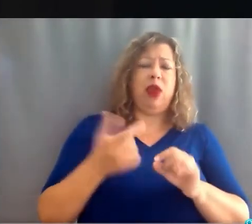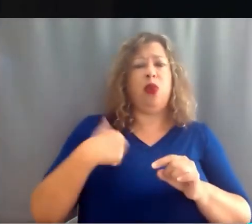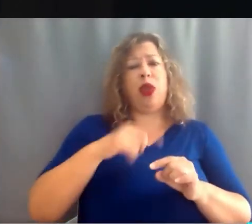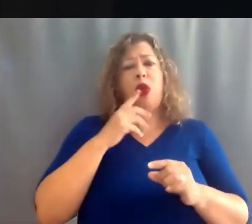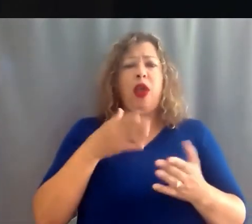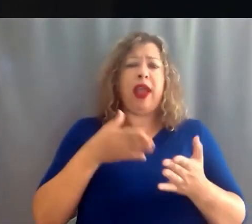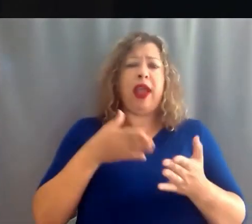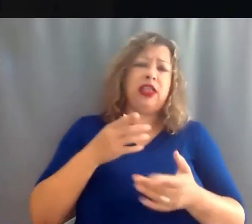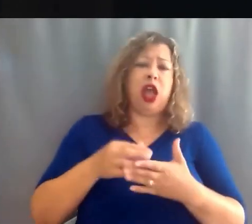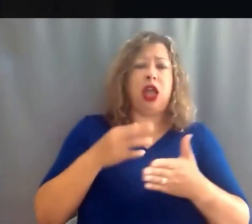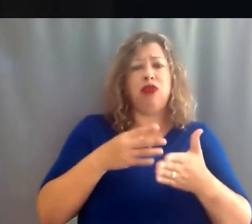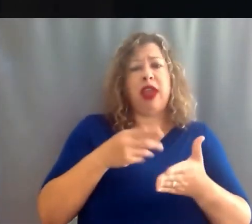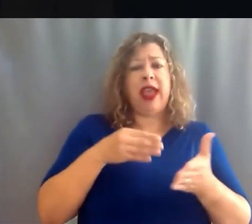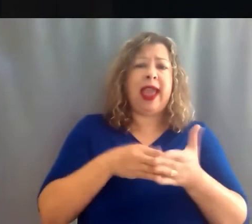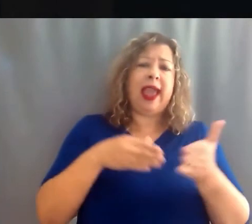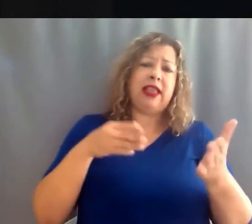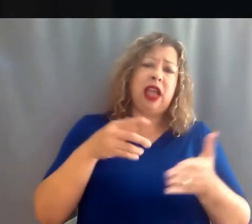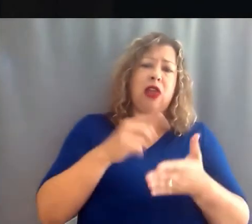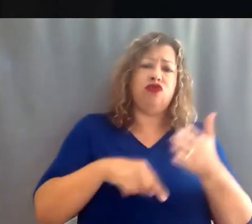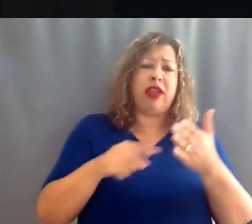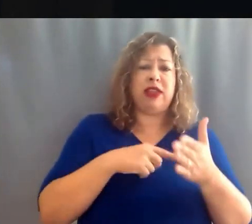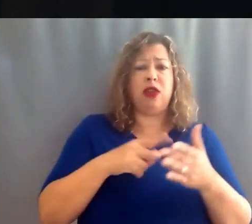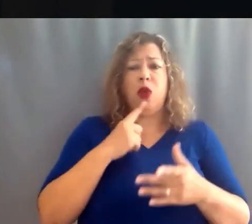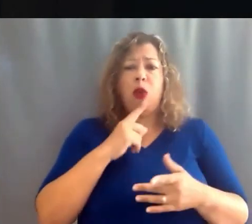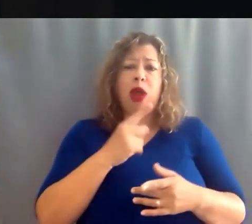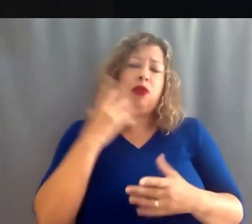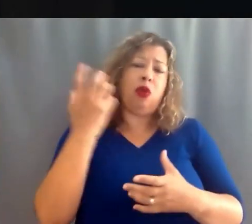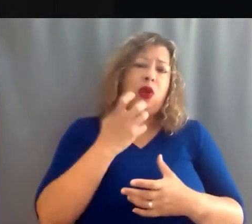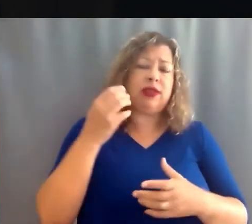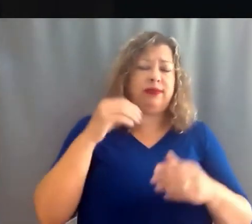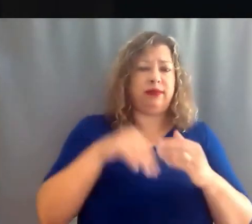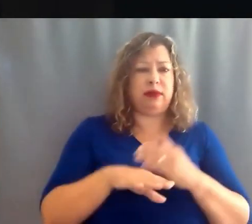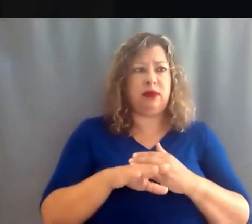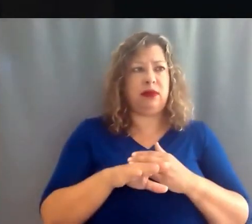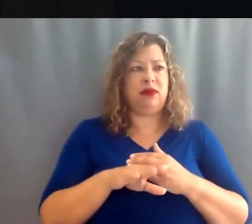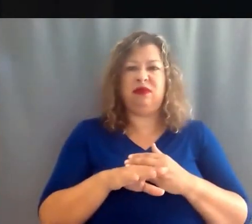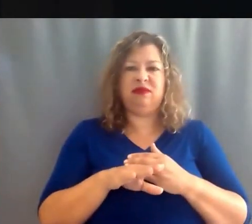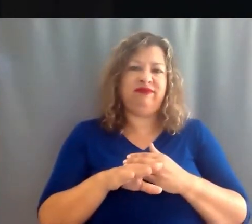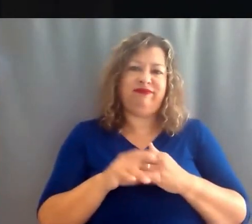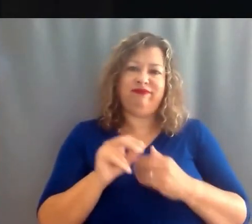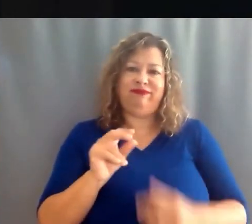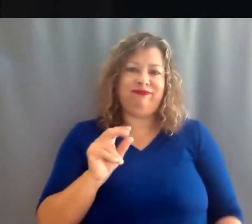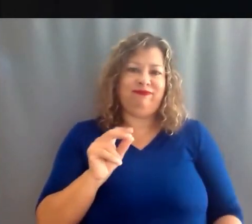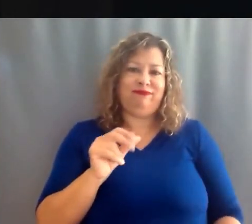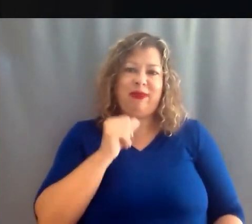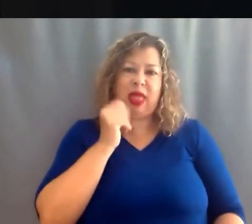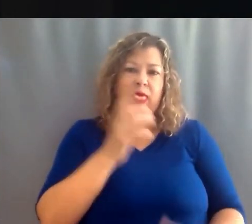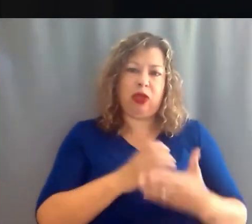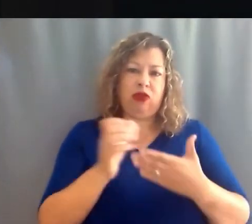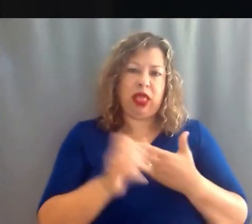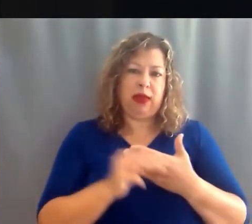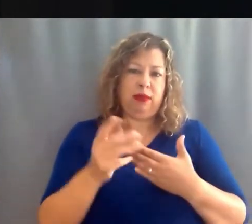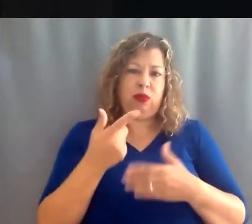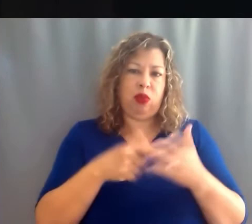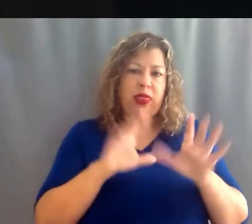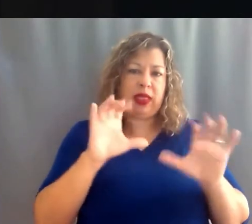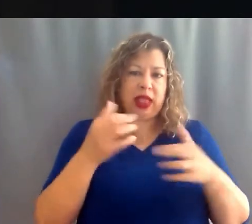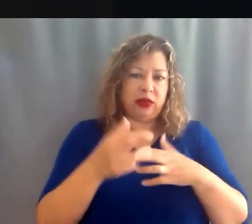Awesome. And then you get in there, and it's like. Nahhhh. Not the curriculum or what the classroom looks like or the environment.